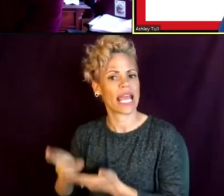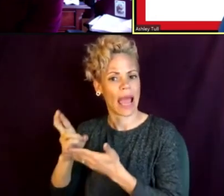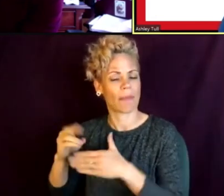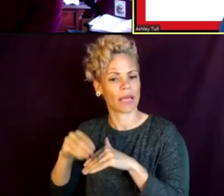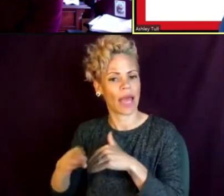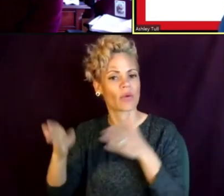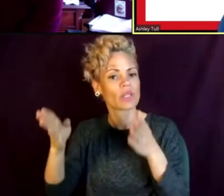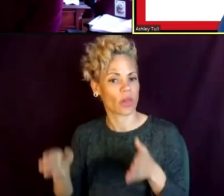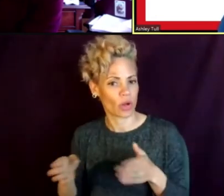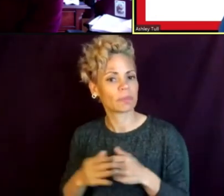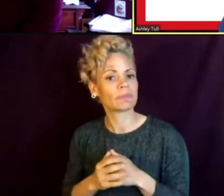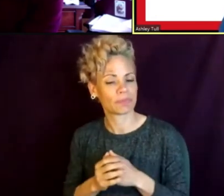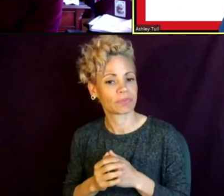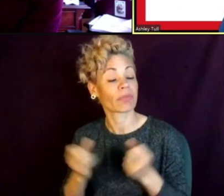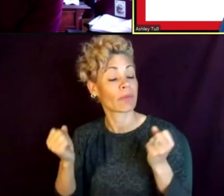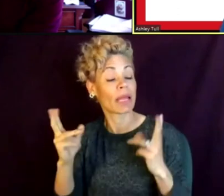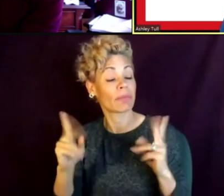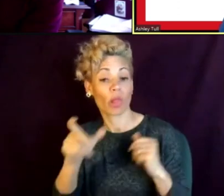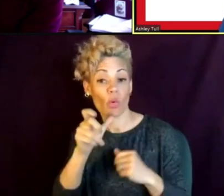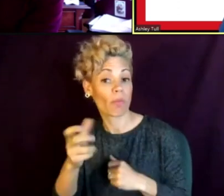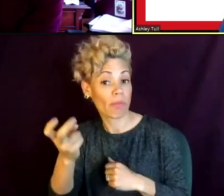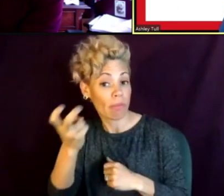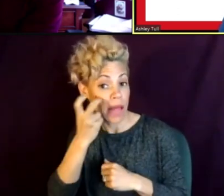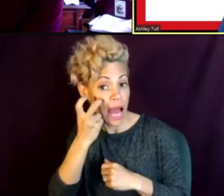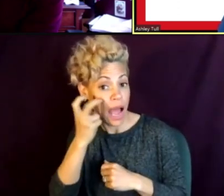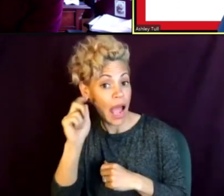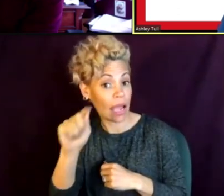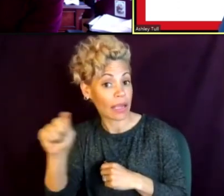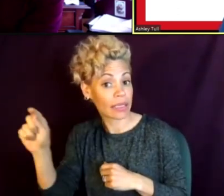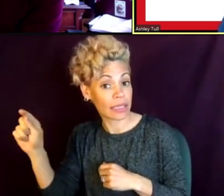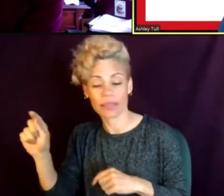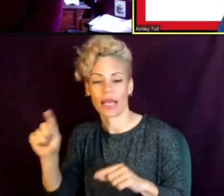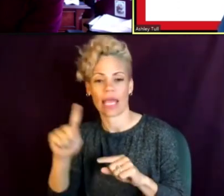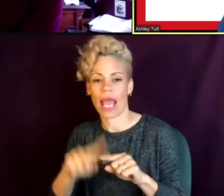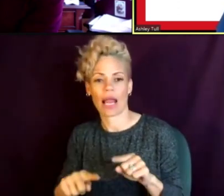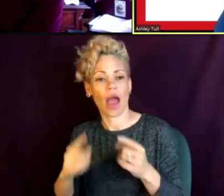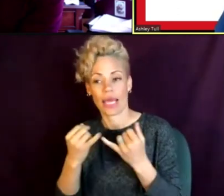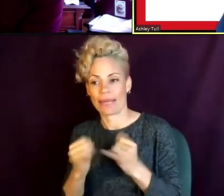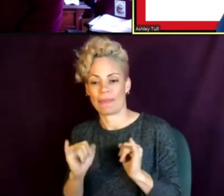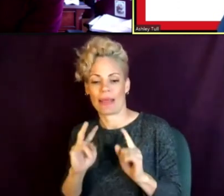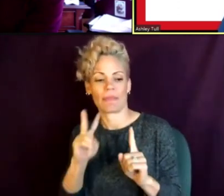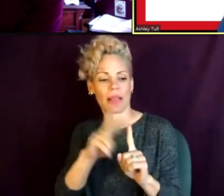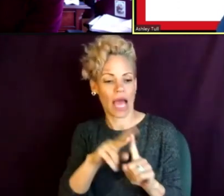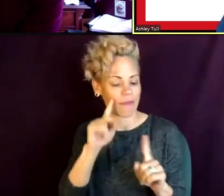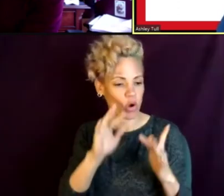many people who are blind can not independently apply for online jobs or complete the online tests.